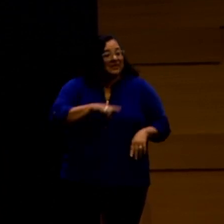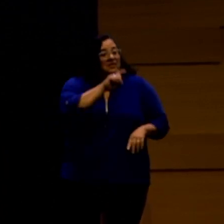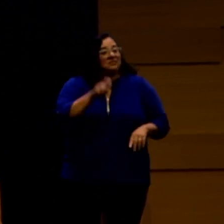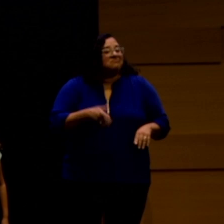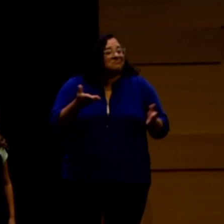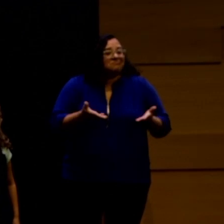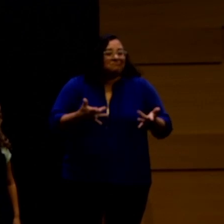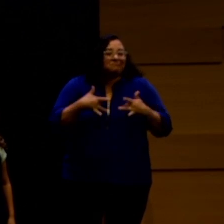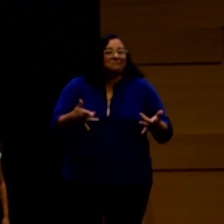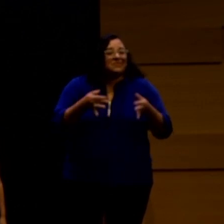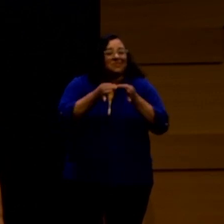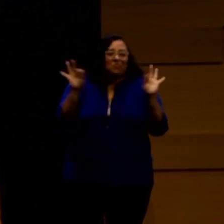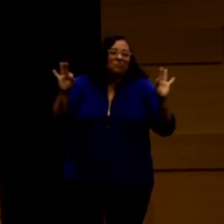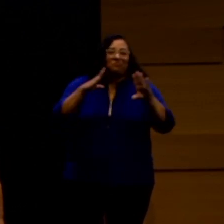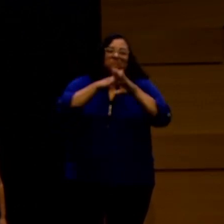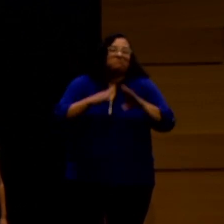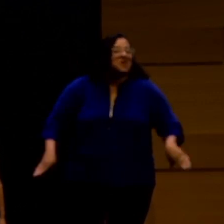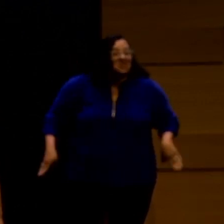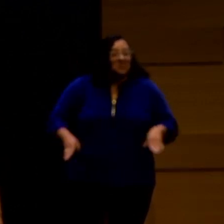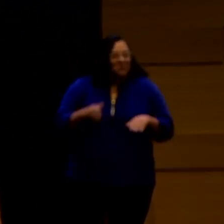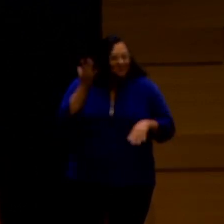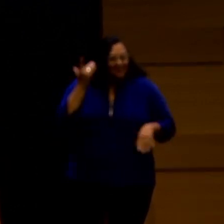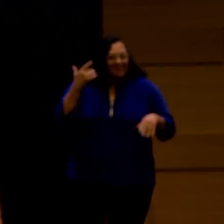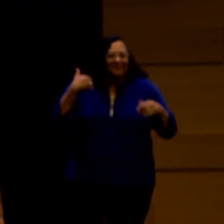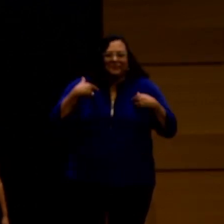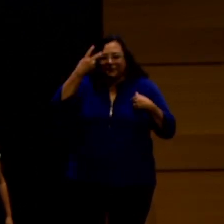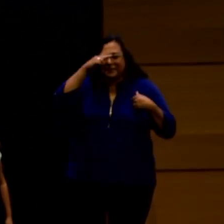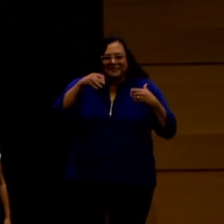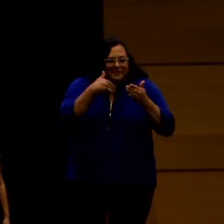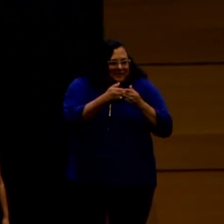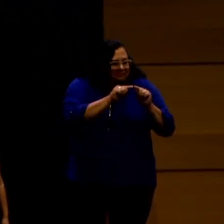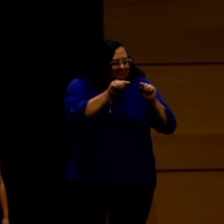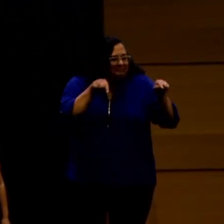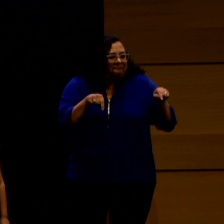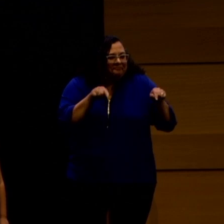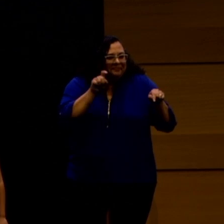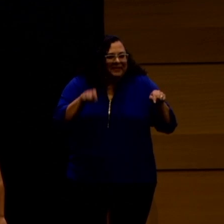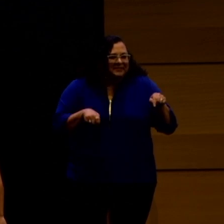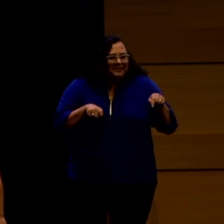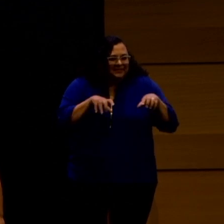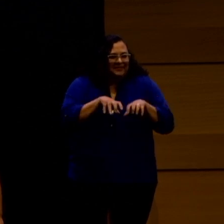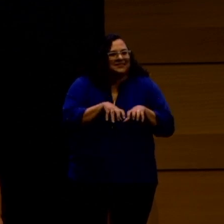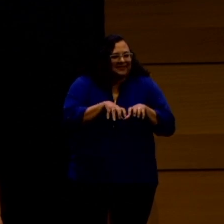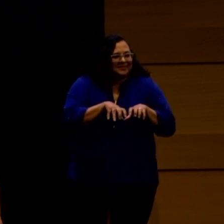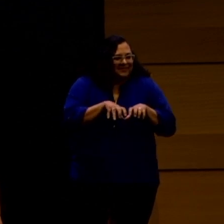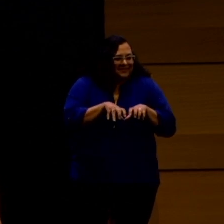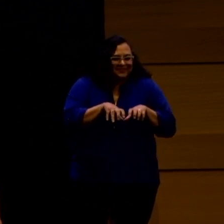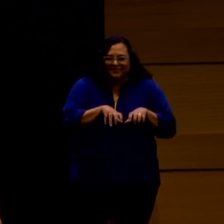Here in Texas, we often break language barriers. We have Mexico as a close neighbor.